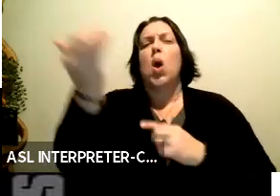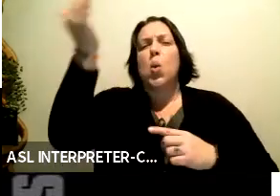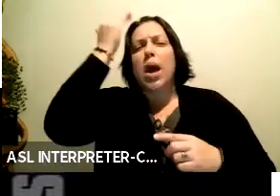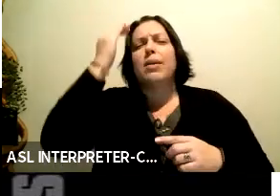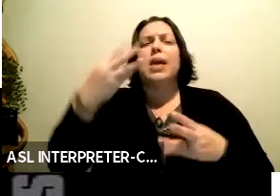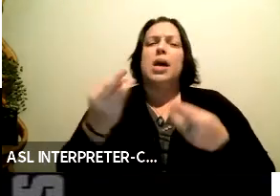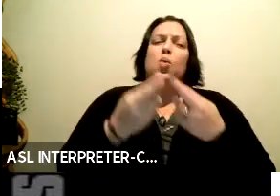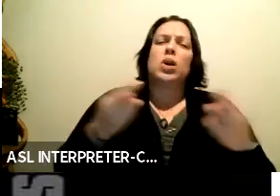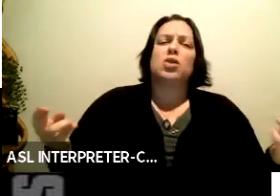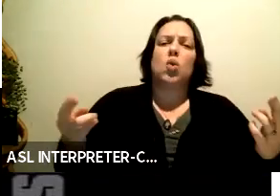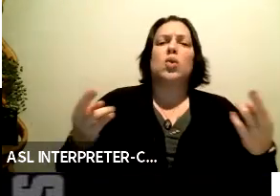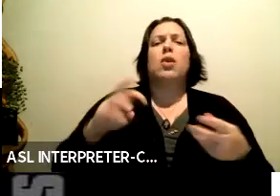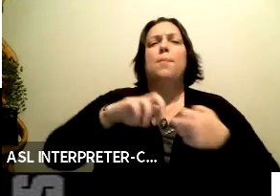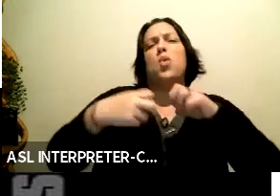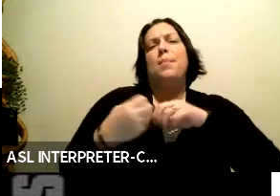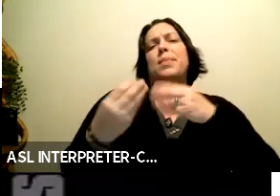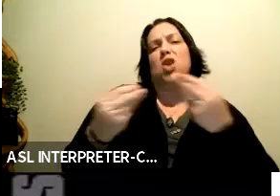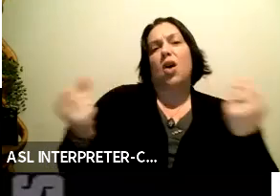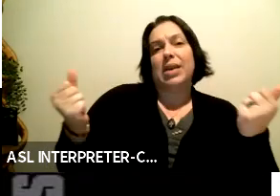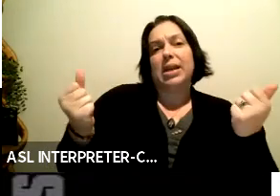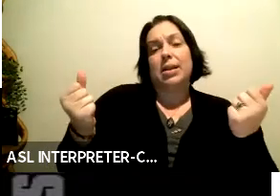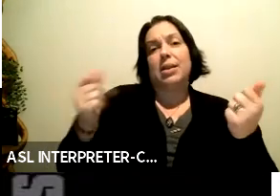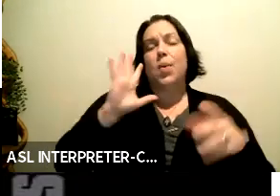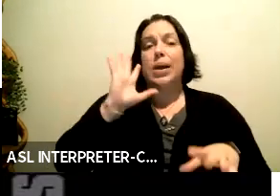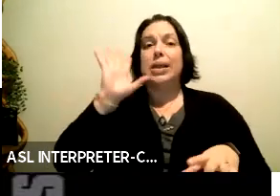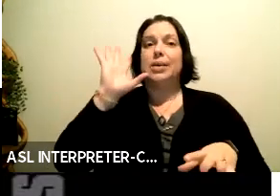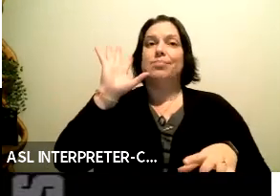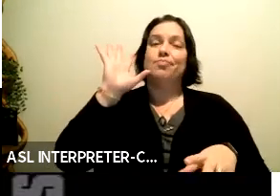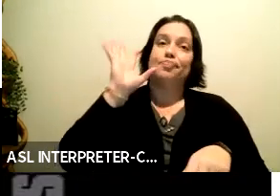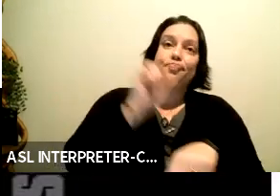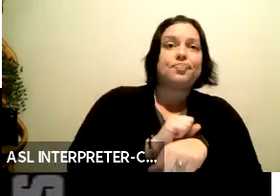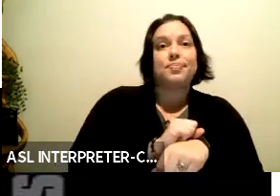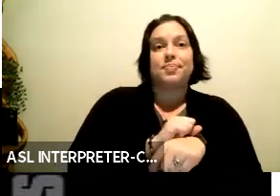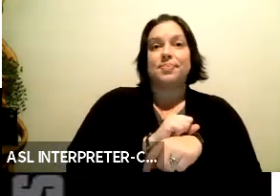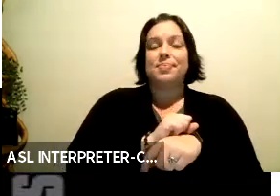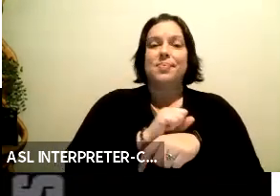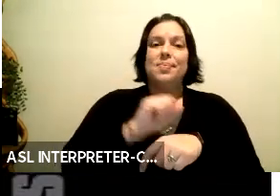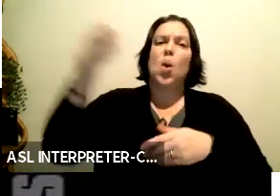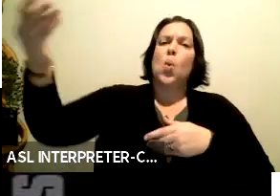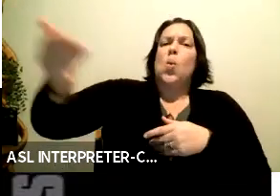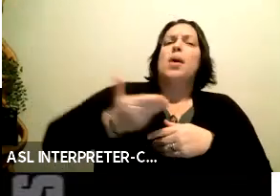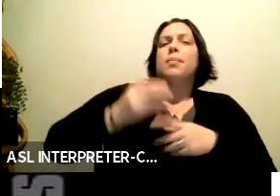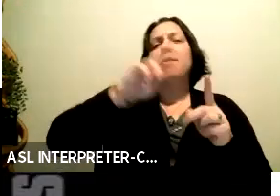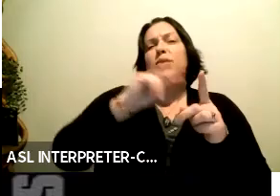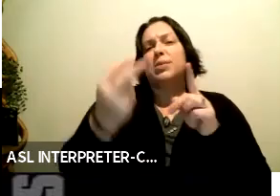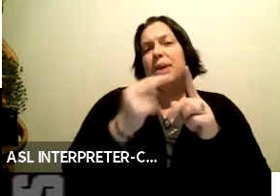solving meetings that have adopted and welcomed this perspective of access and functional needs